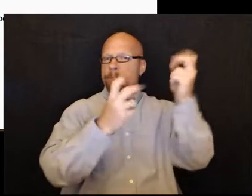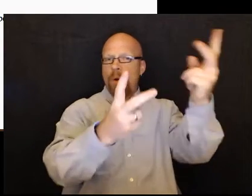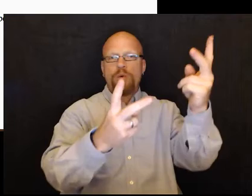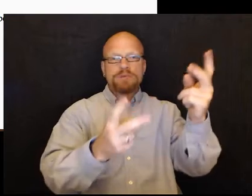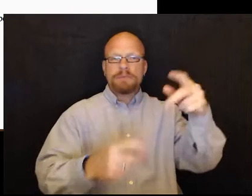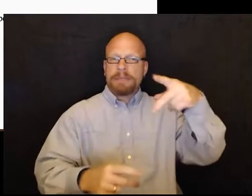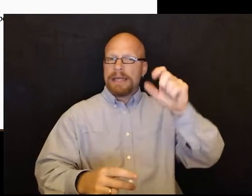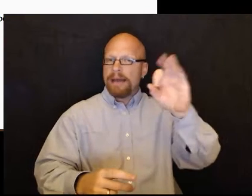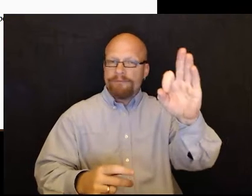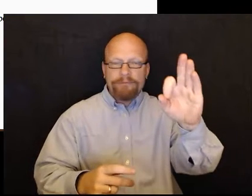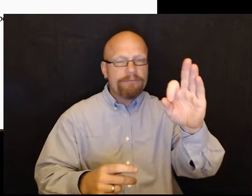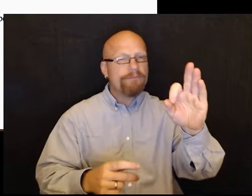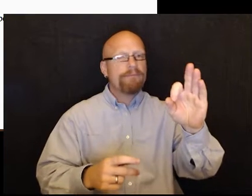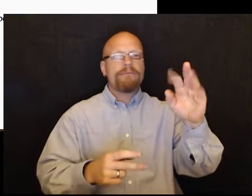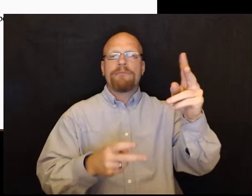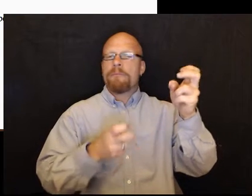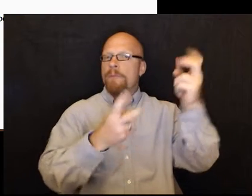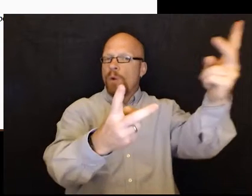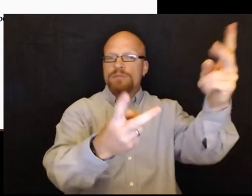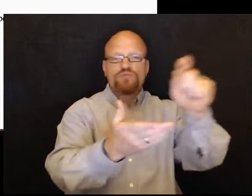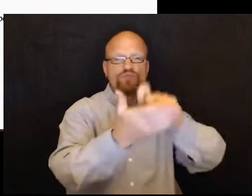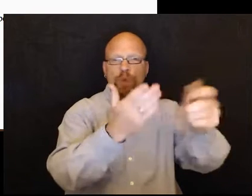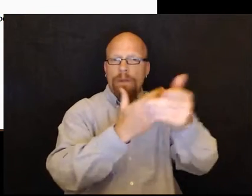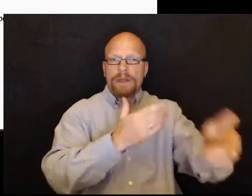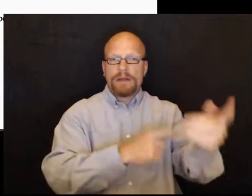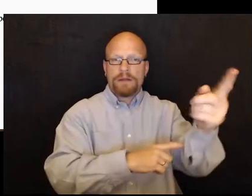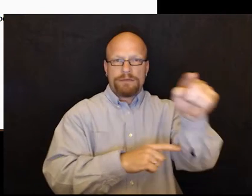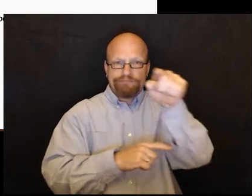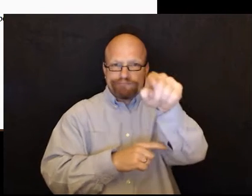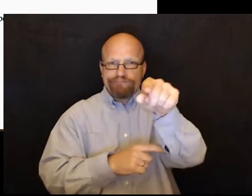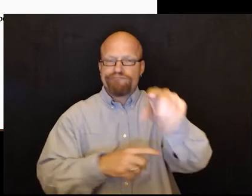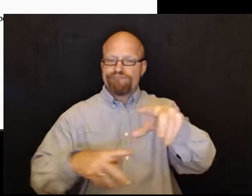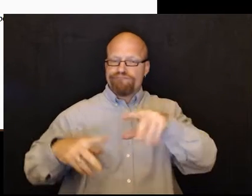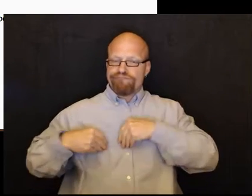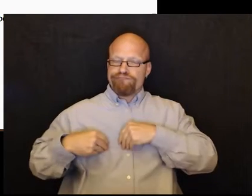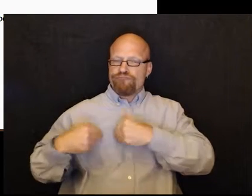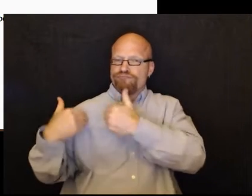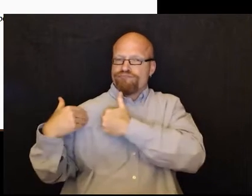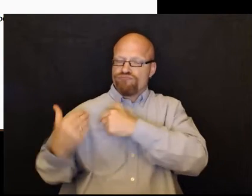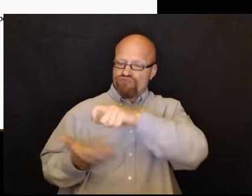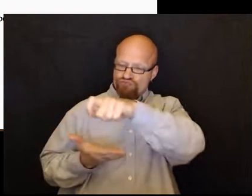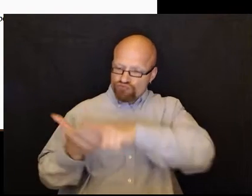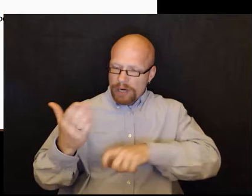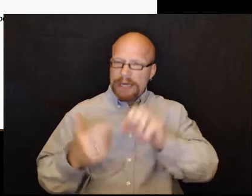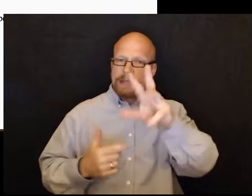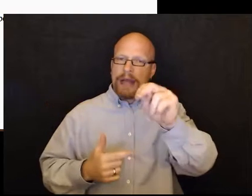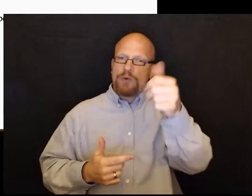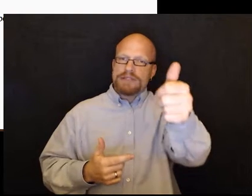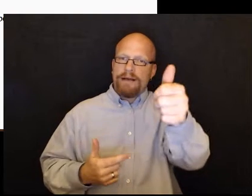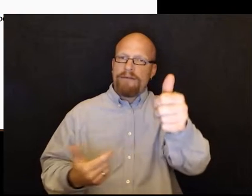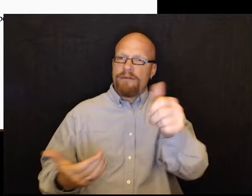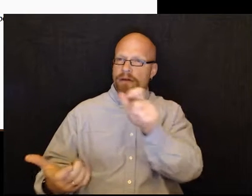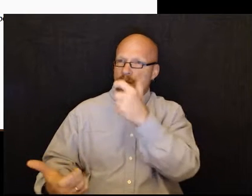place. You're going to write your own notes from the vlogs I'm not going to post PDF hard copies